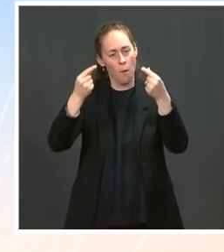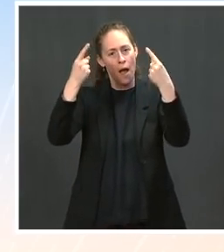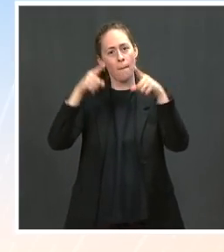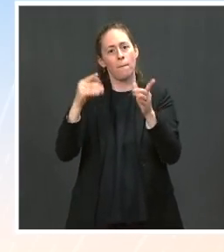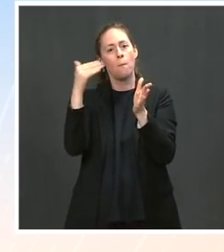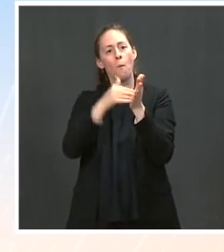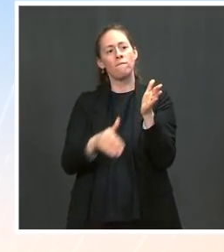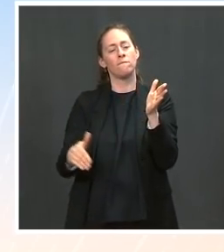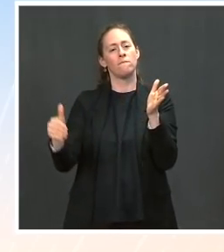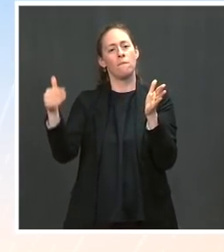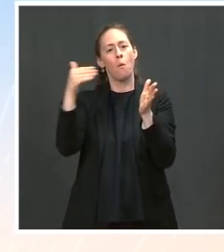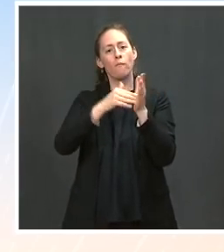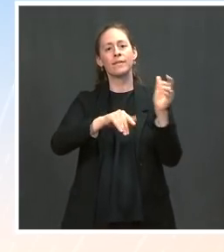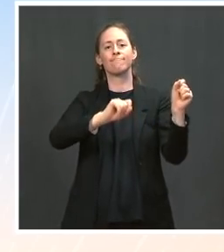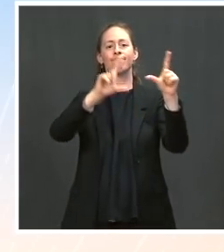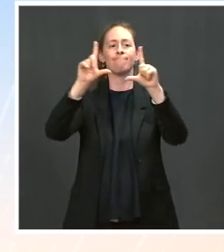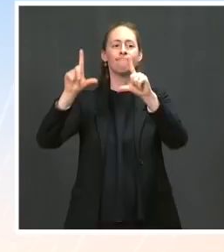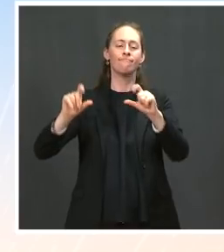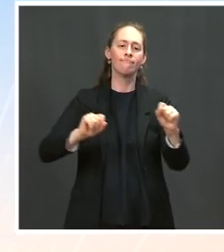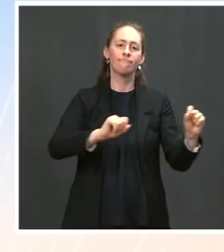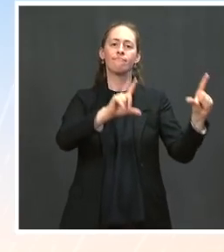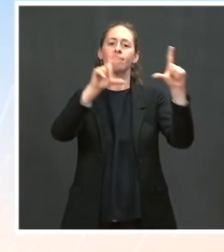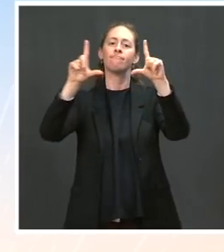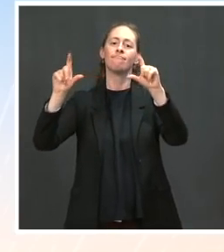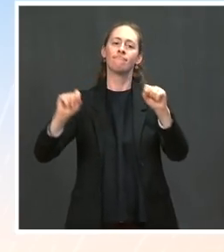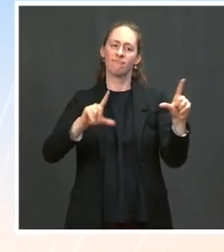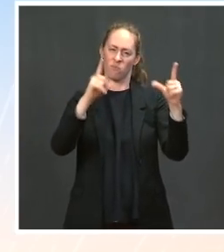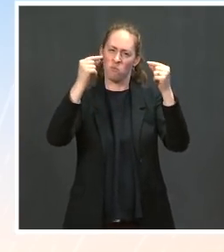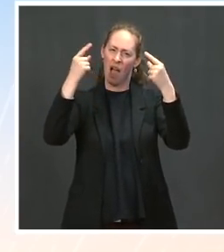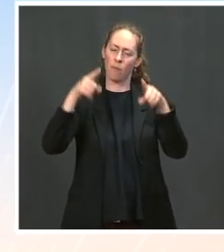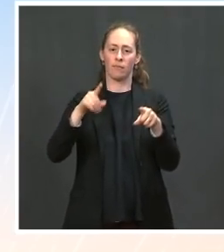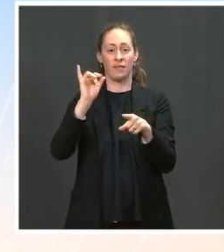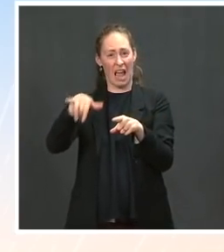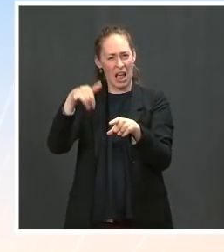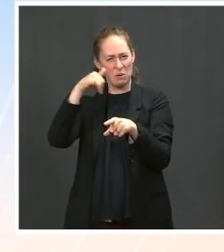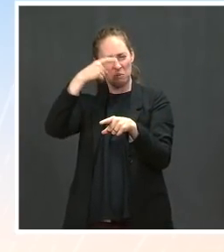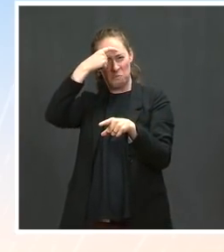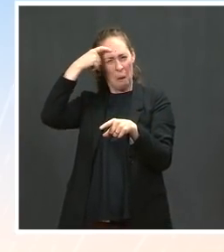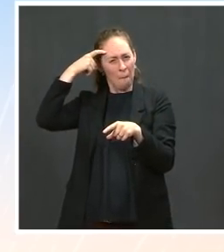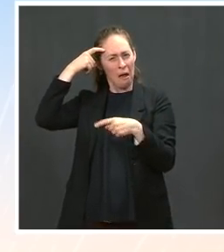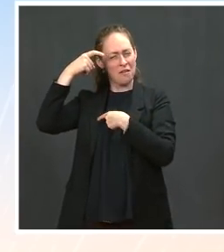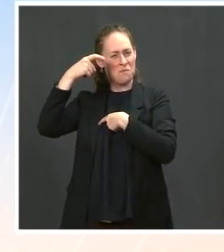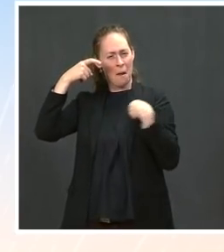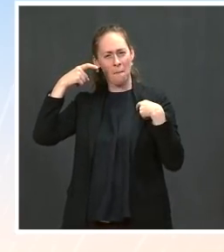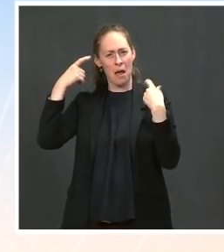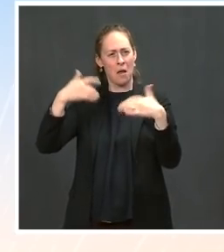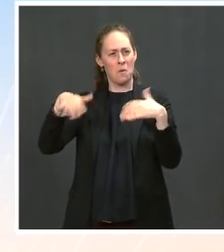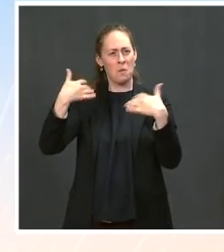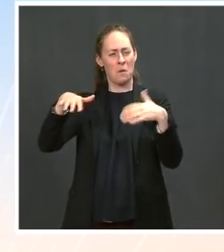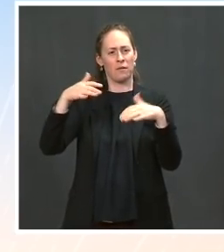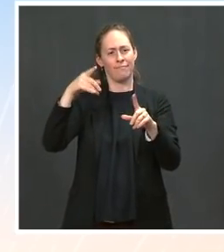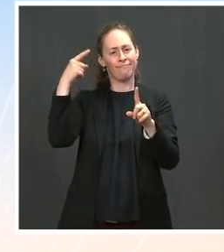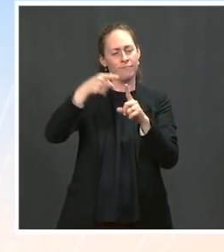Clearly, the impact of trauma and the exhaustion is on communities of color around the country more than it is on others.